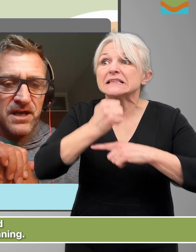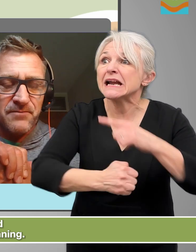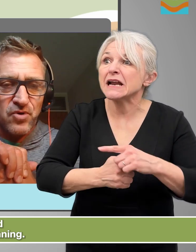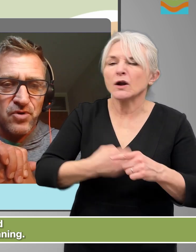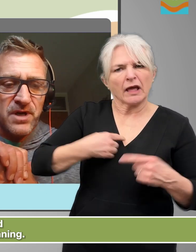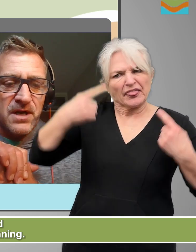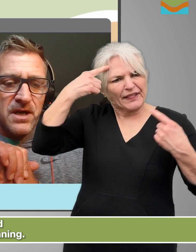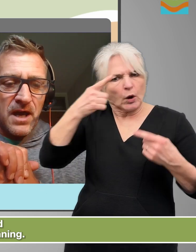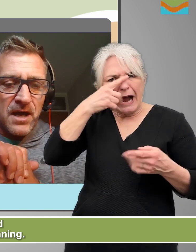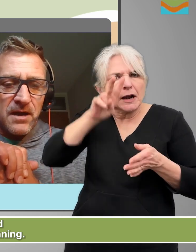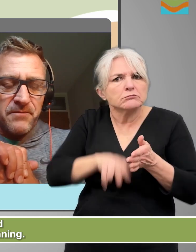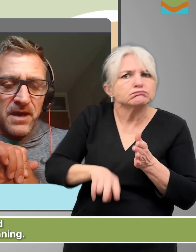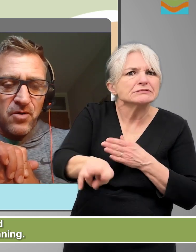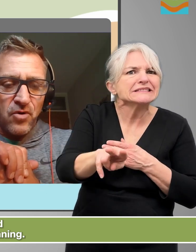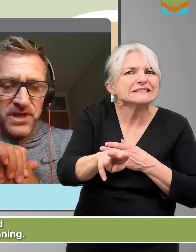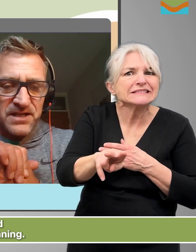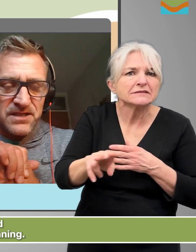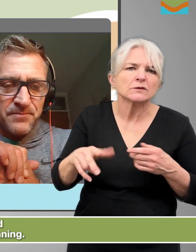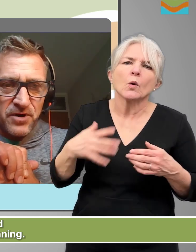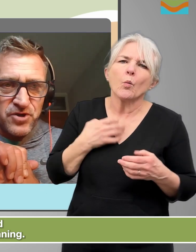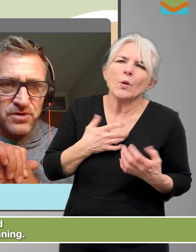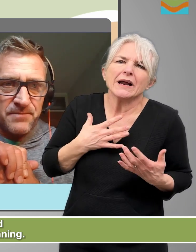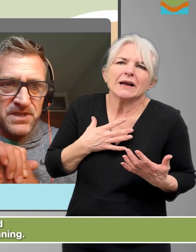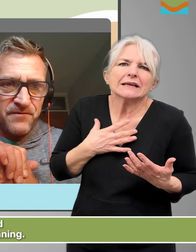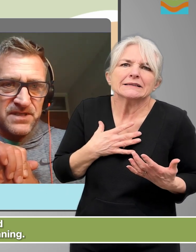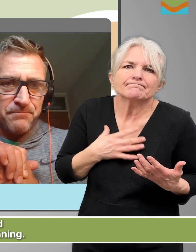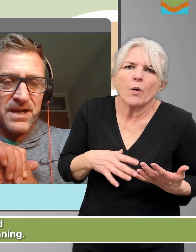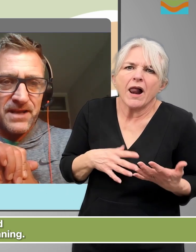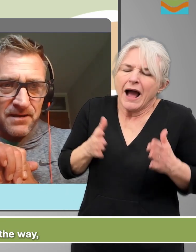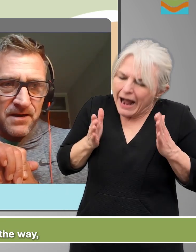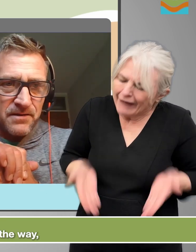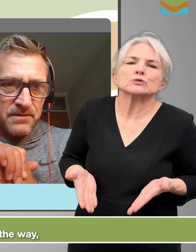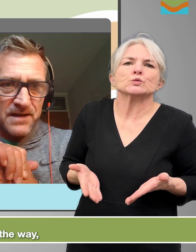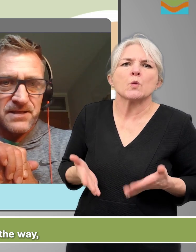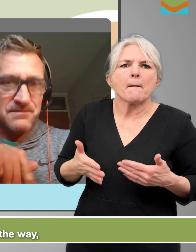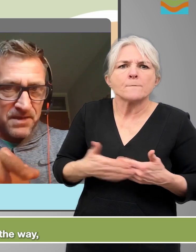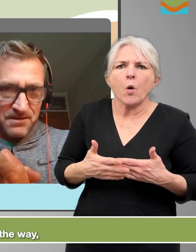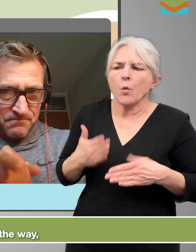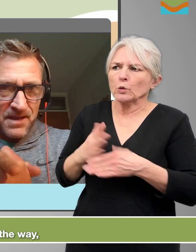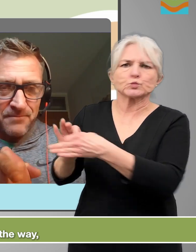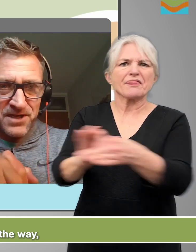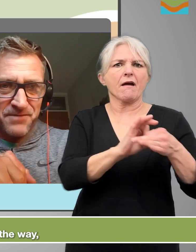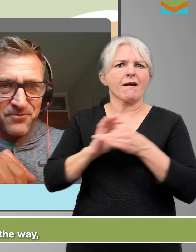take a more coordinated approach to subsurface planning. And that doesn't mean Tim, by the way,